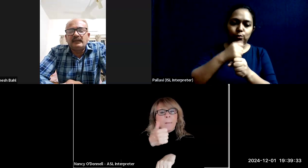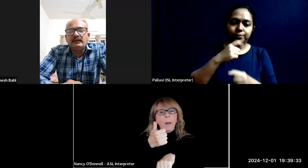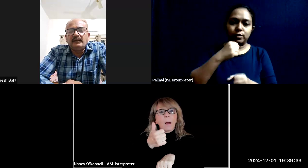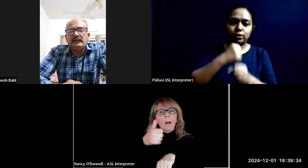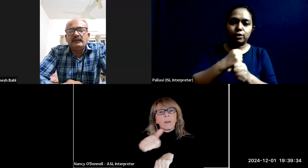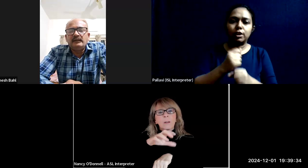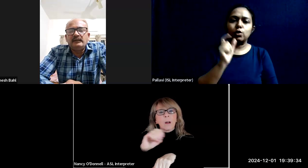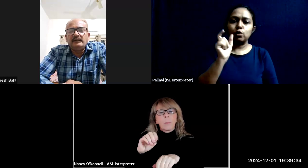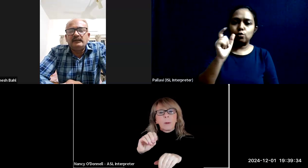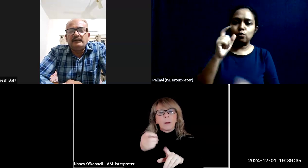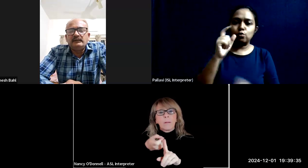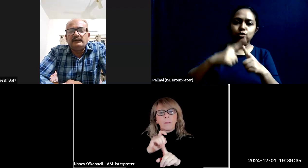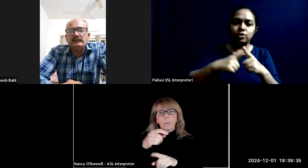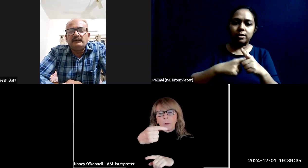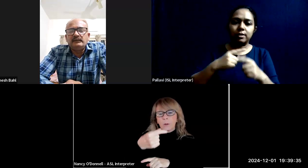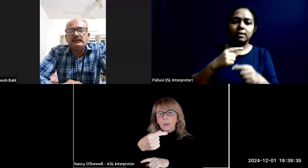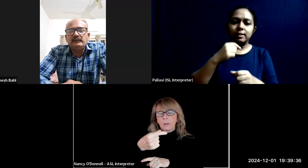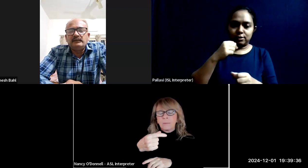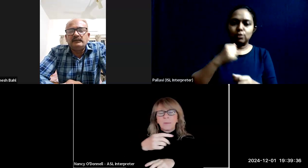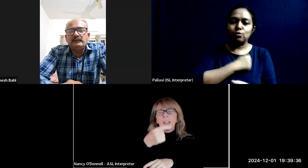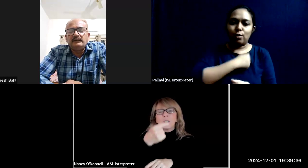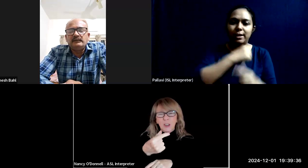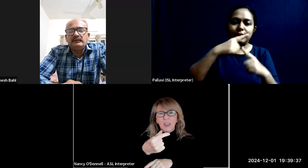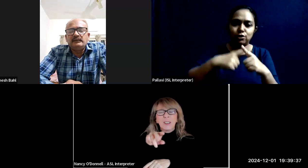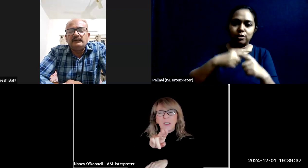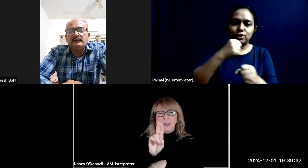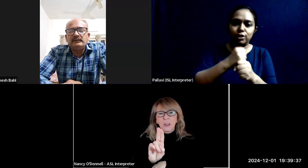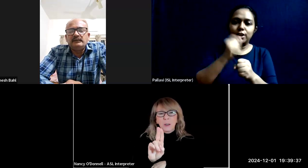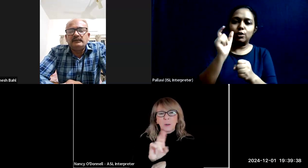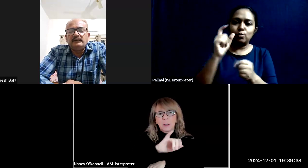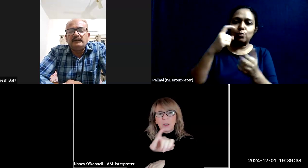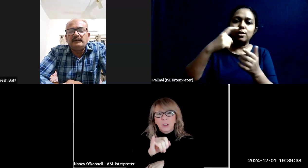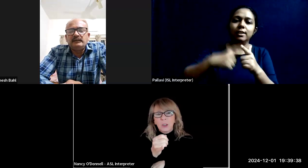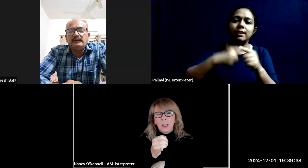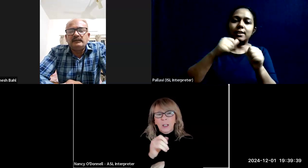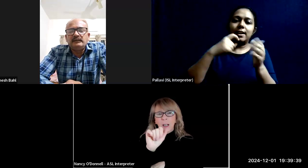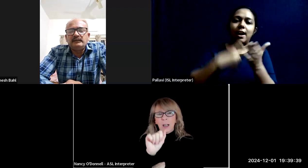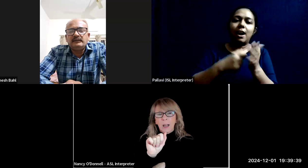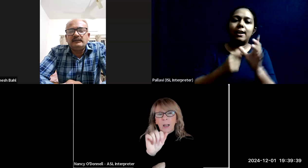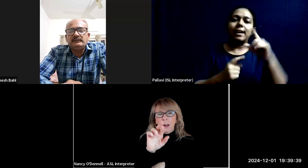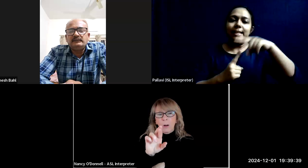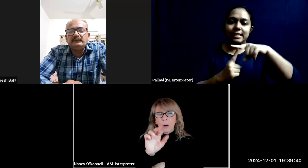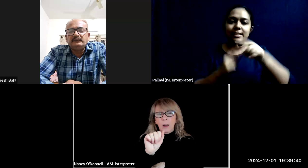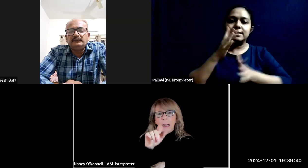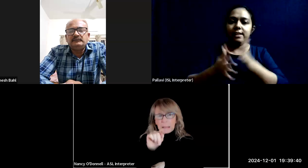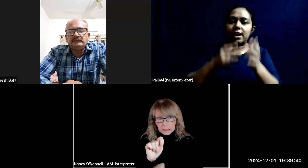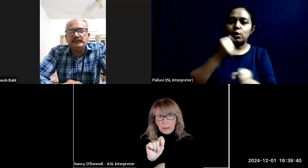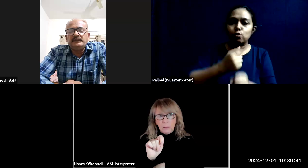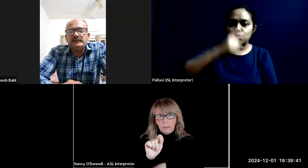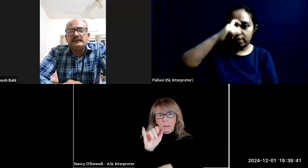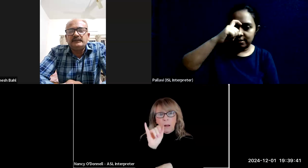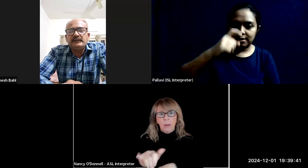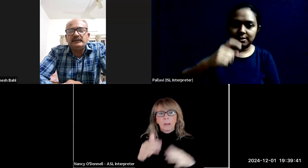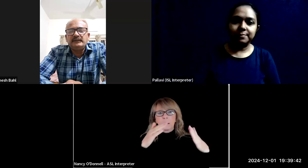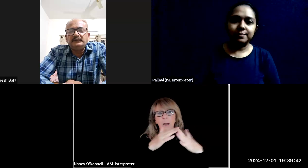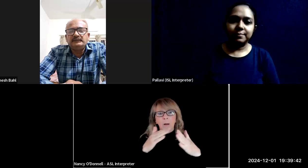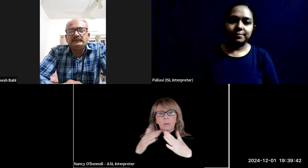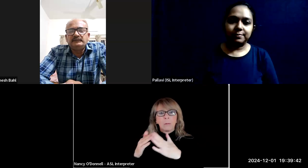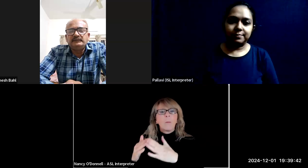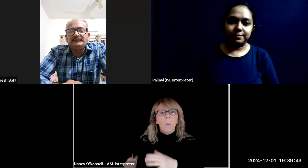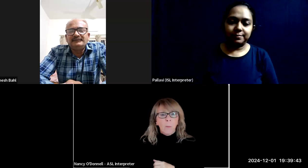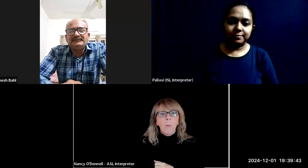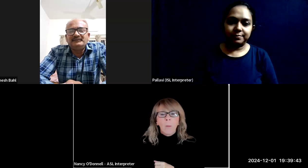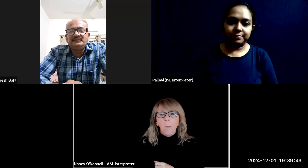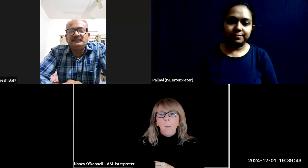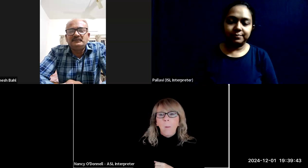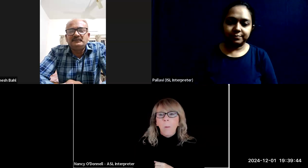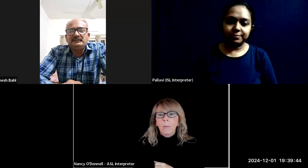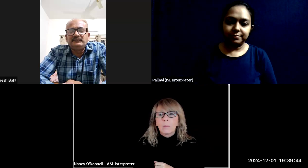[Geri speaking] Yes, it's G-U. Sorry, yeah, G-U-J-A-R-A-T.